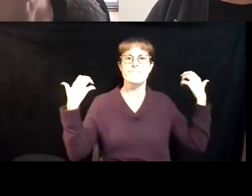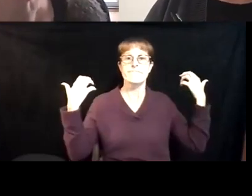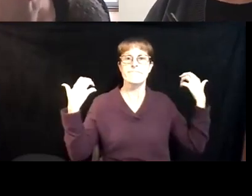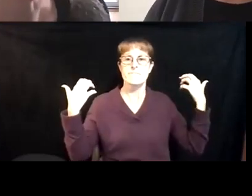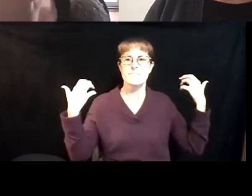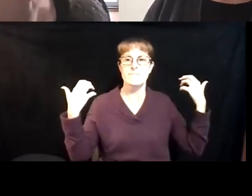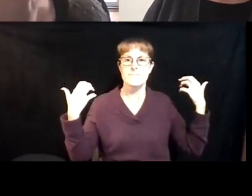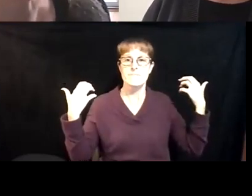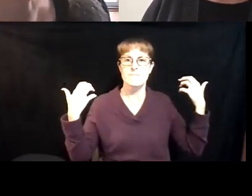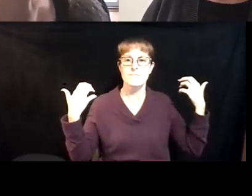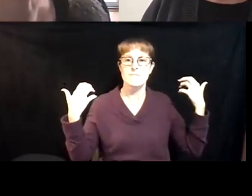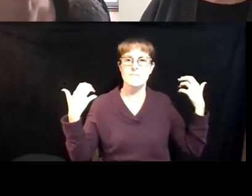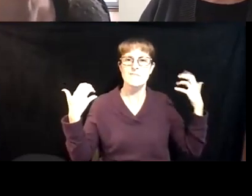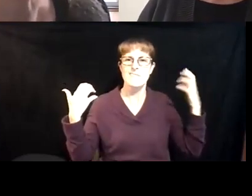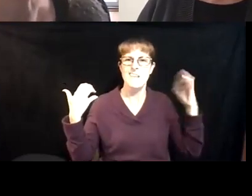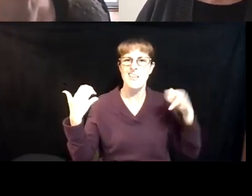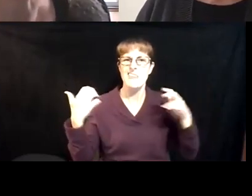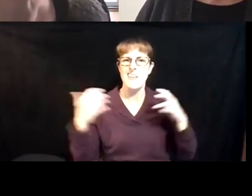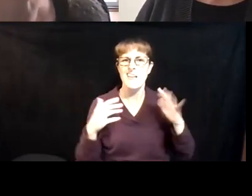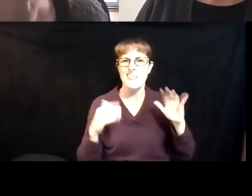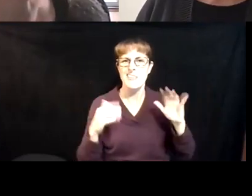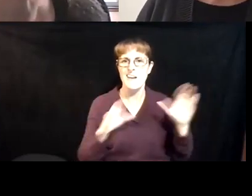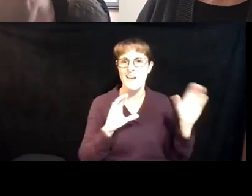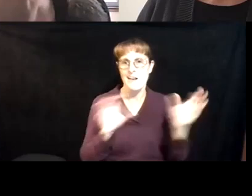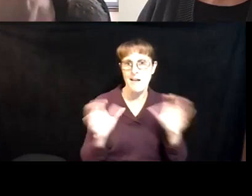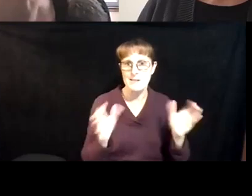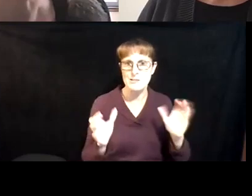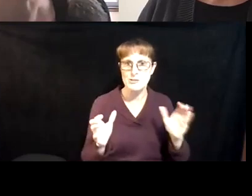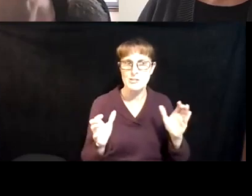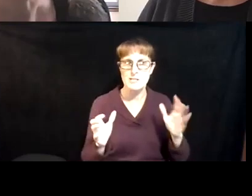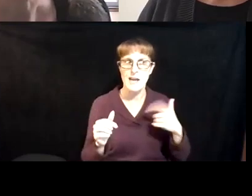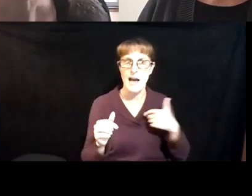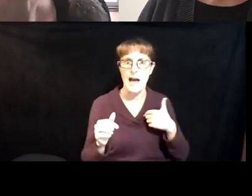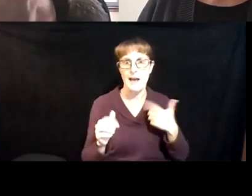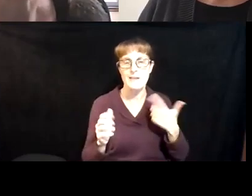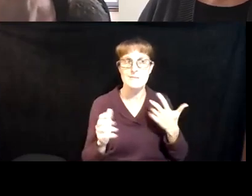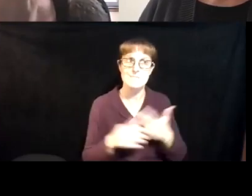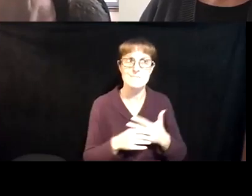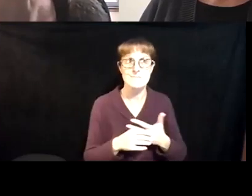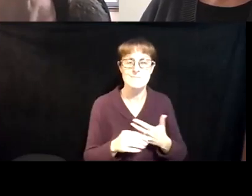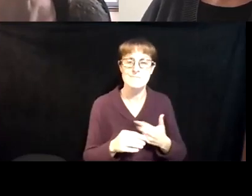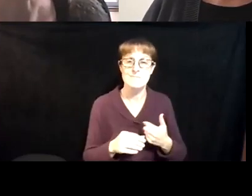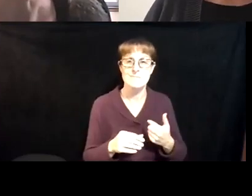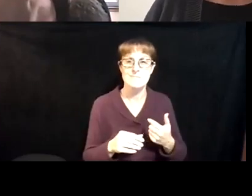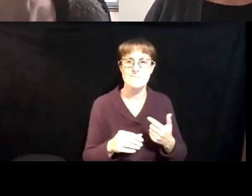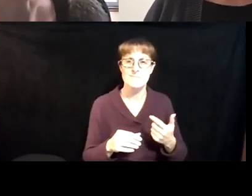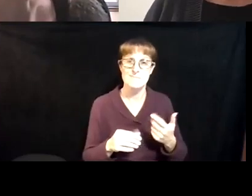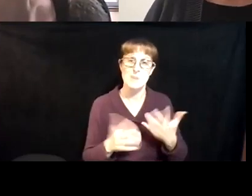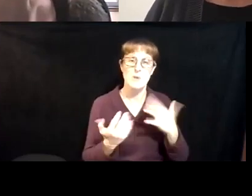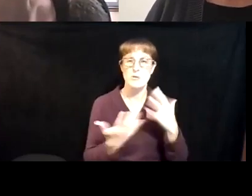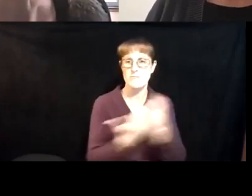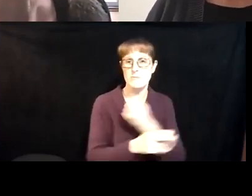I don't mean to take it further than it should go, but I do think that it's an example of when you can